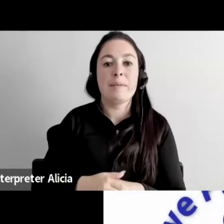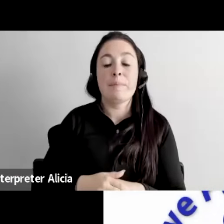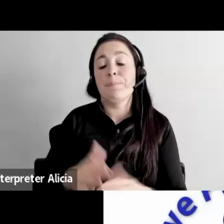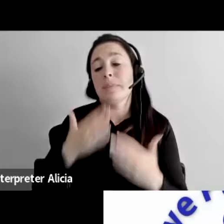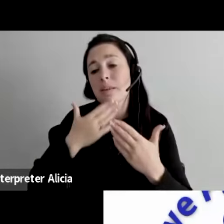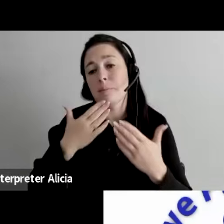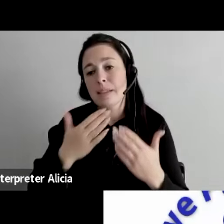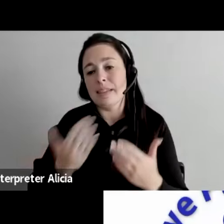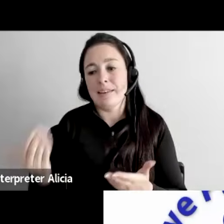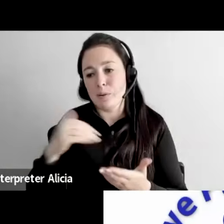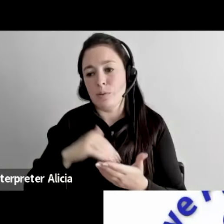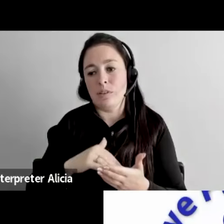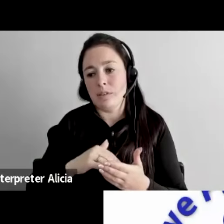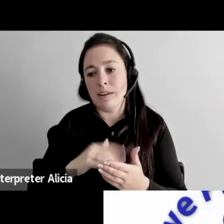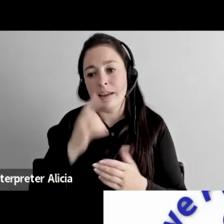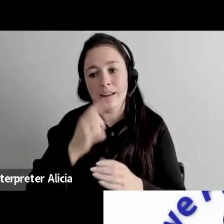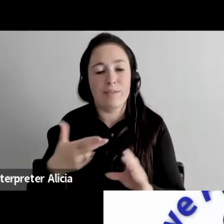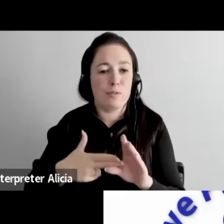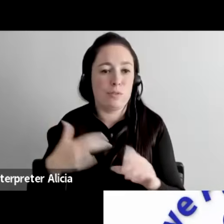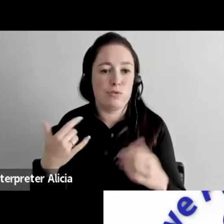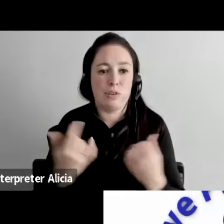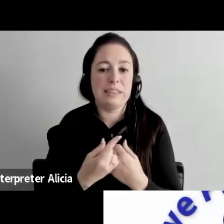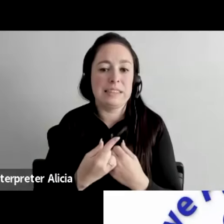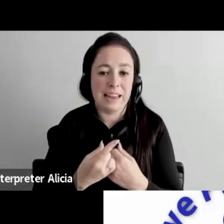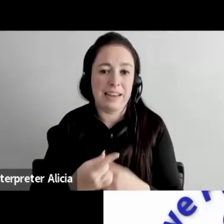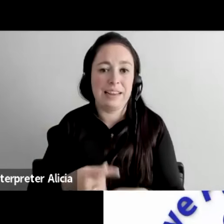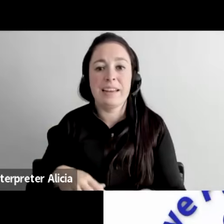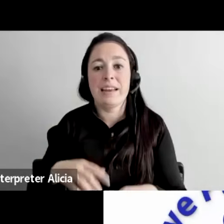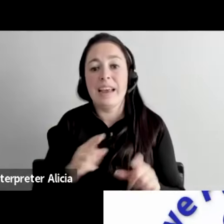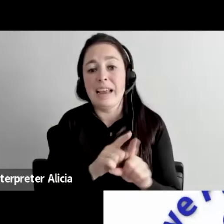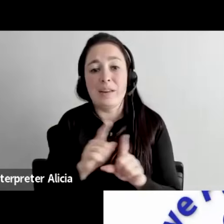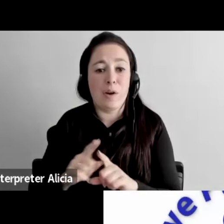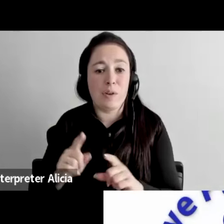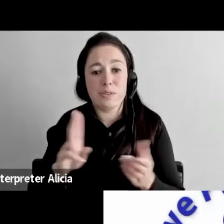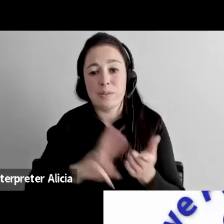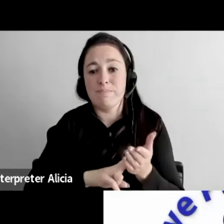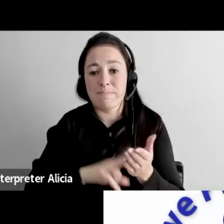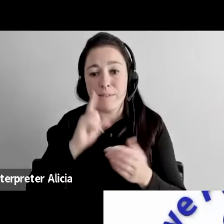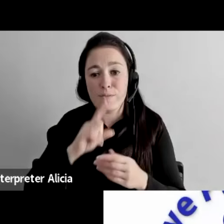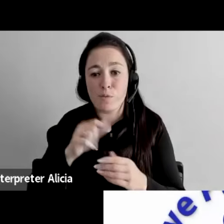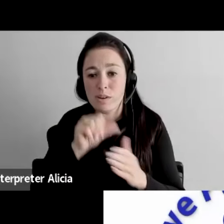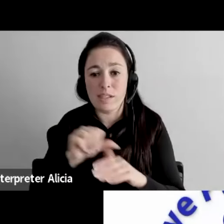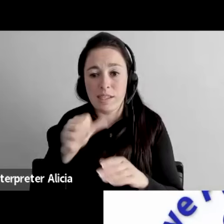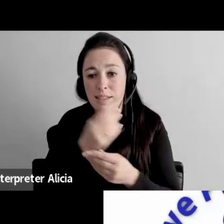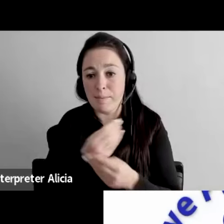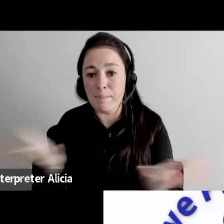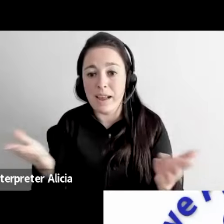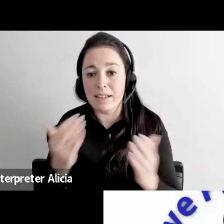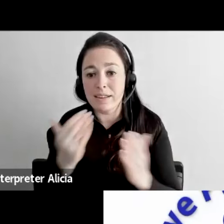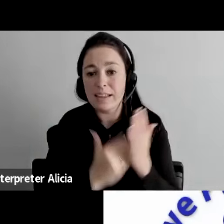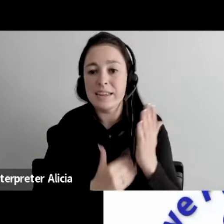once again, and please join our mailing list, which Amy put a link to in the chat, so